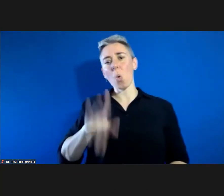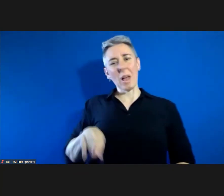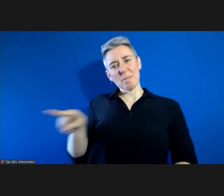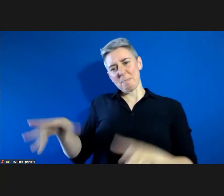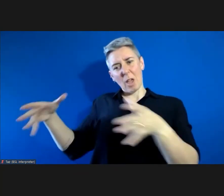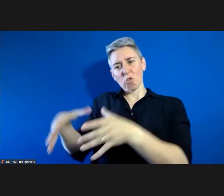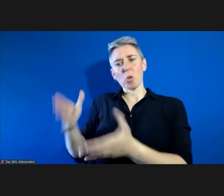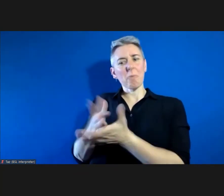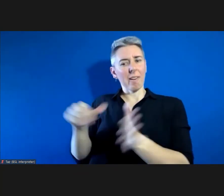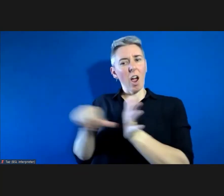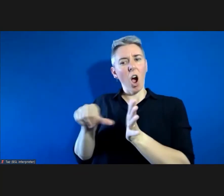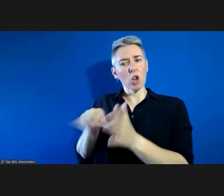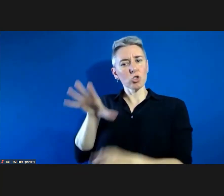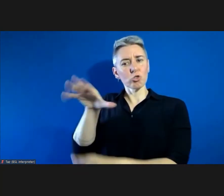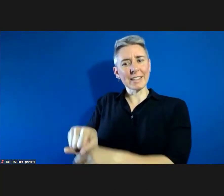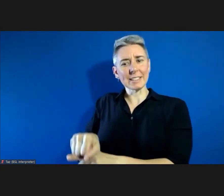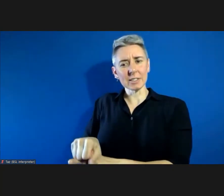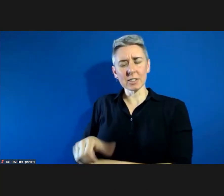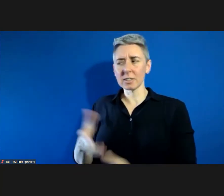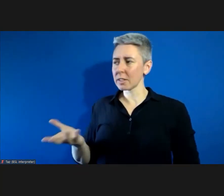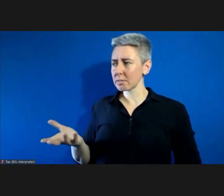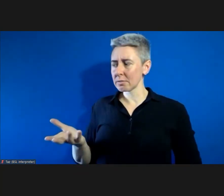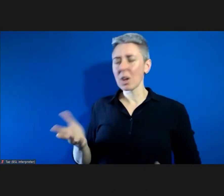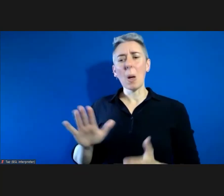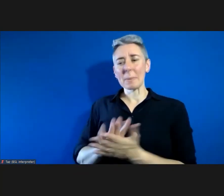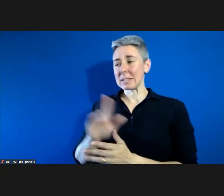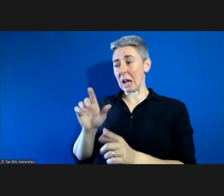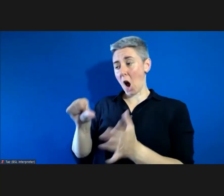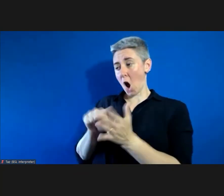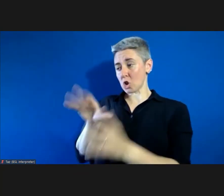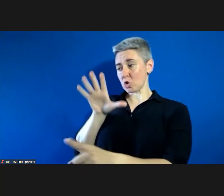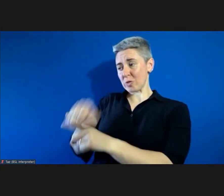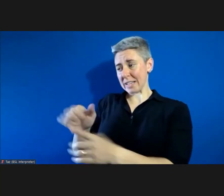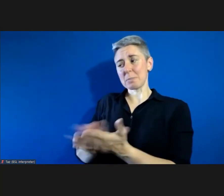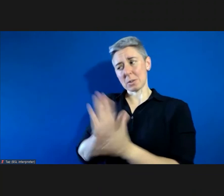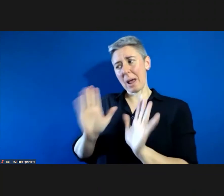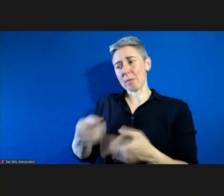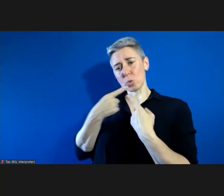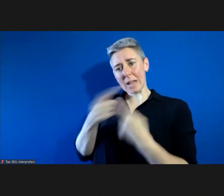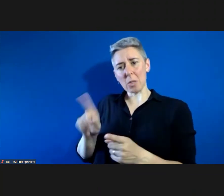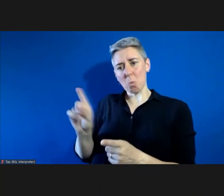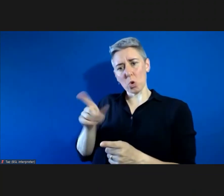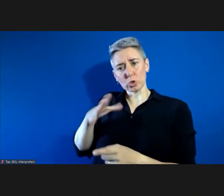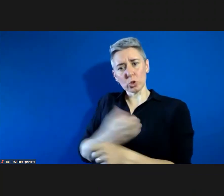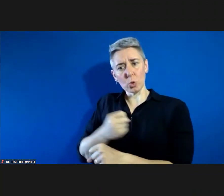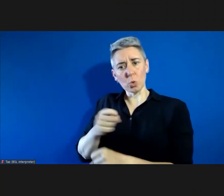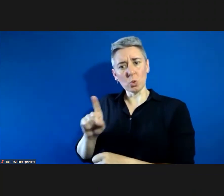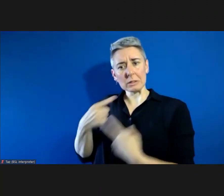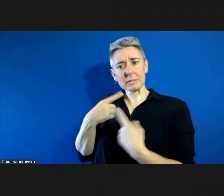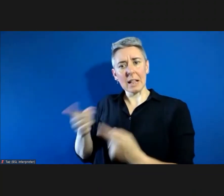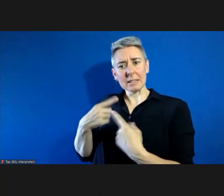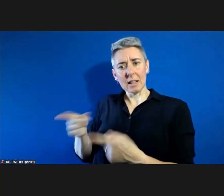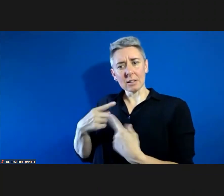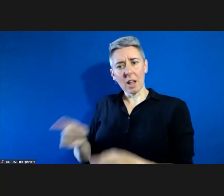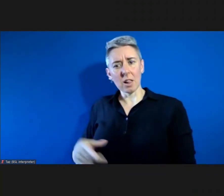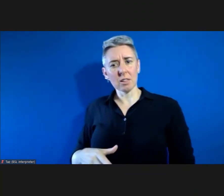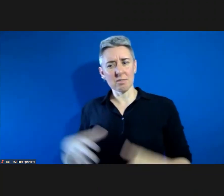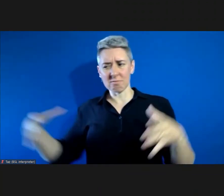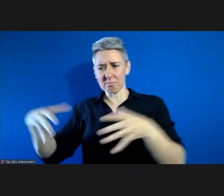downtrodden to know what's good for them, so we'll tell them what's good for them." Though I'm sure it's hard for them to admit, many of the apparently enlightened